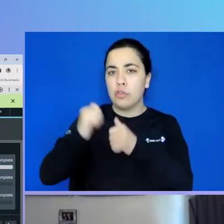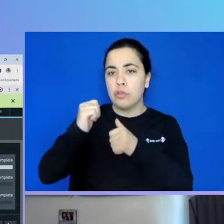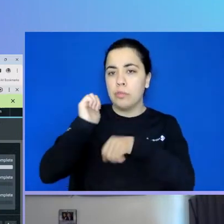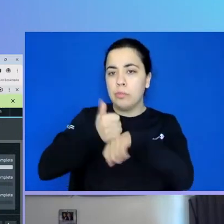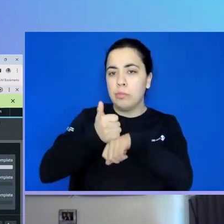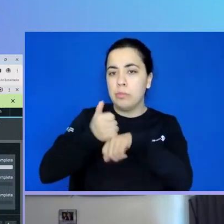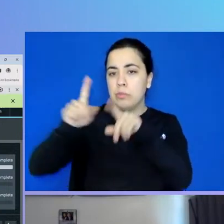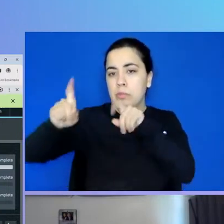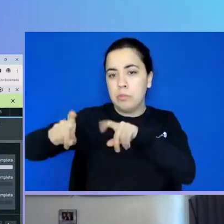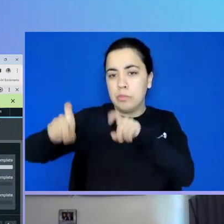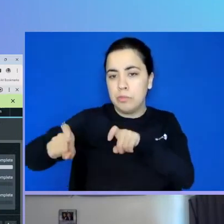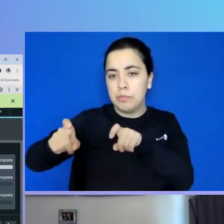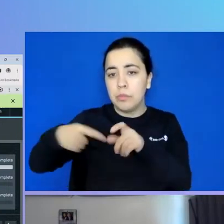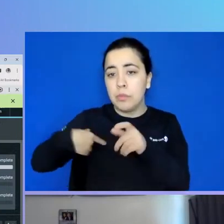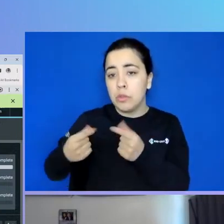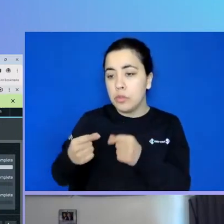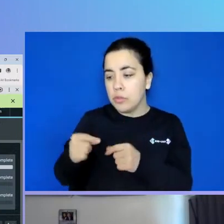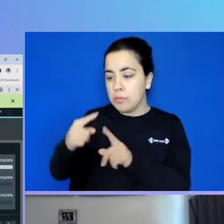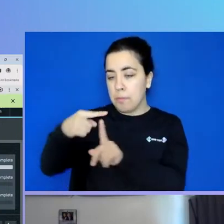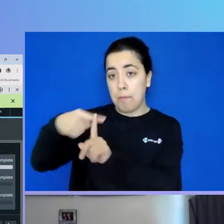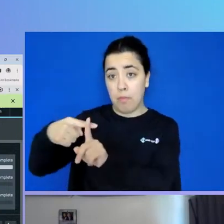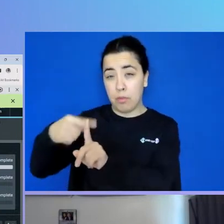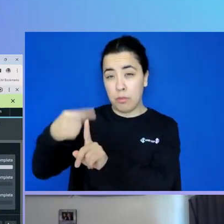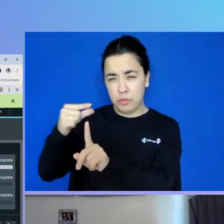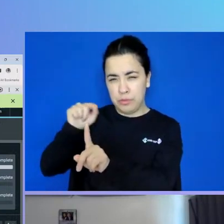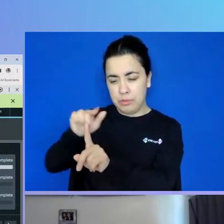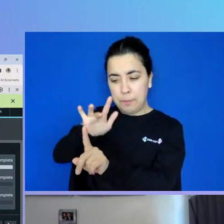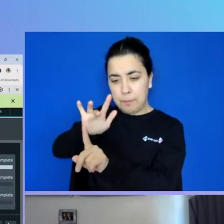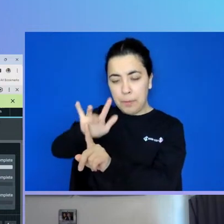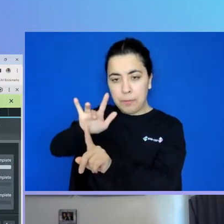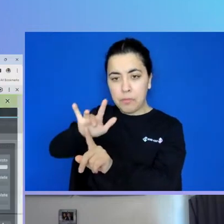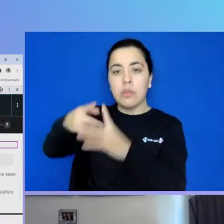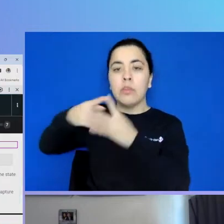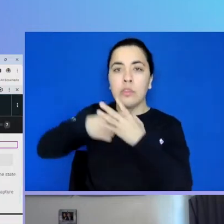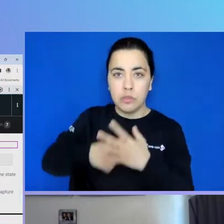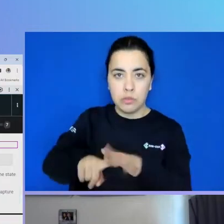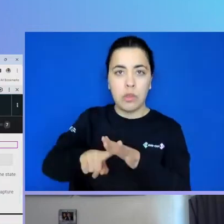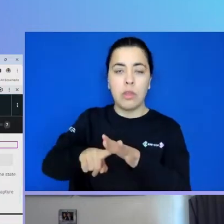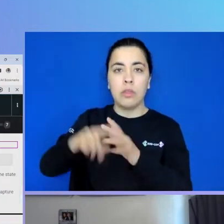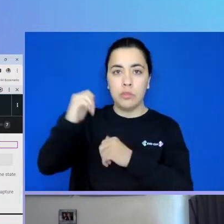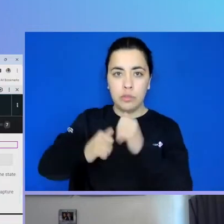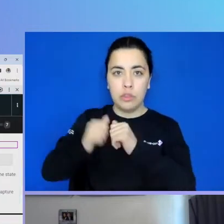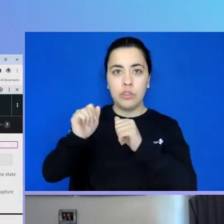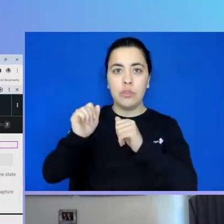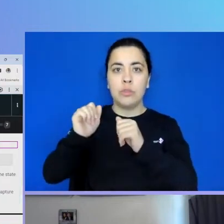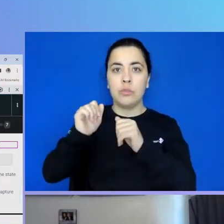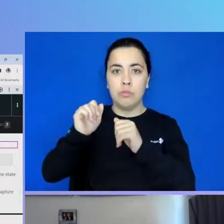start structure run um button on on the screen. It's going to